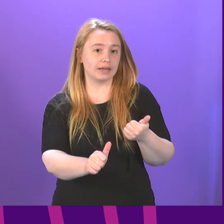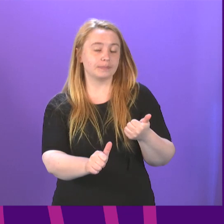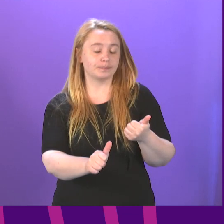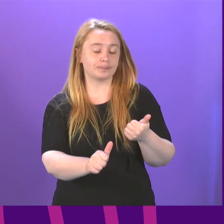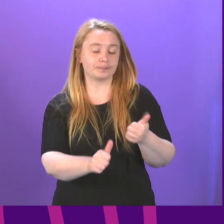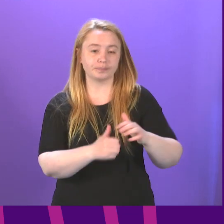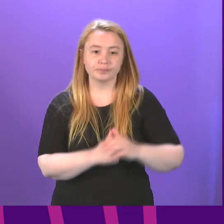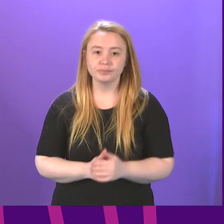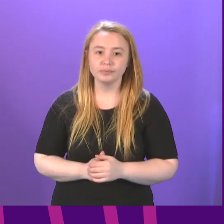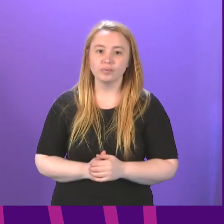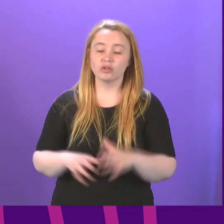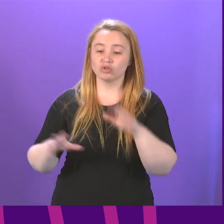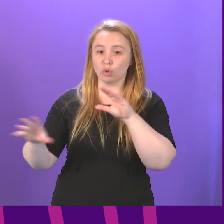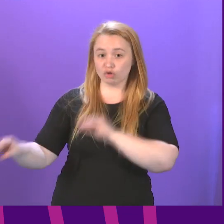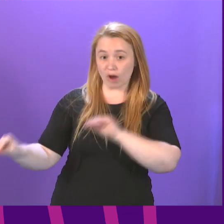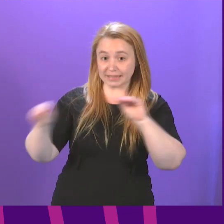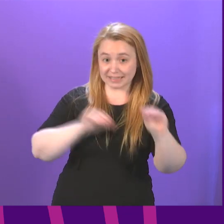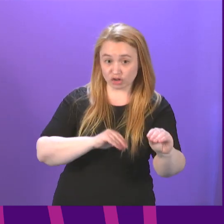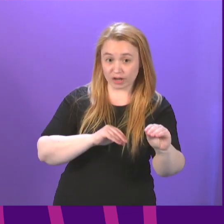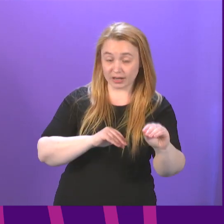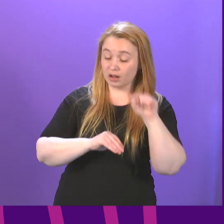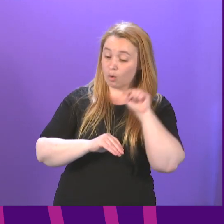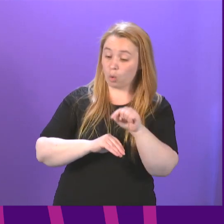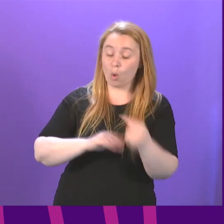Ensuring a just transition is a vital part